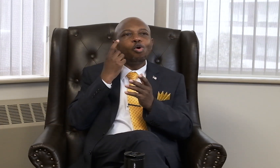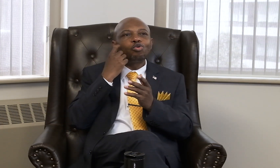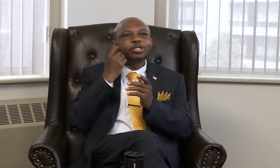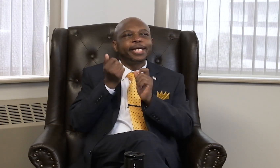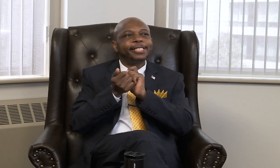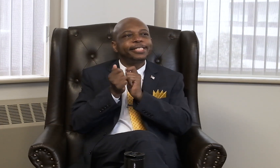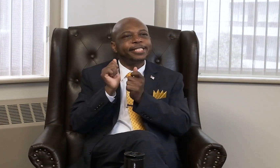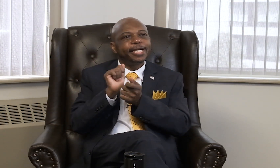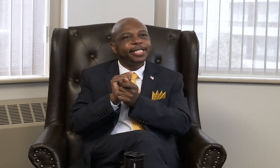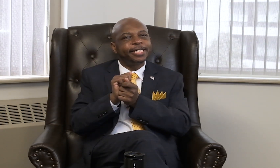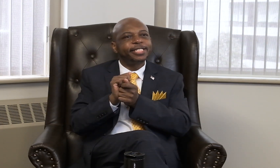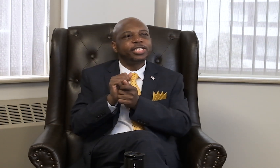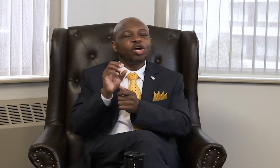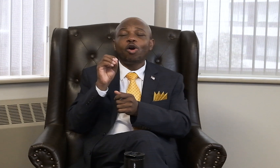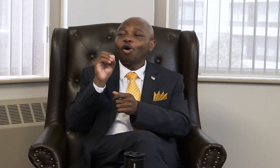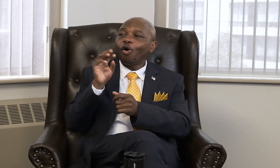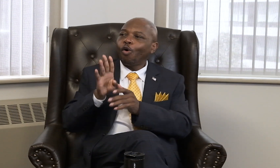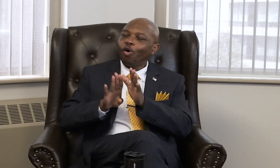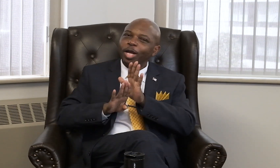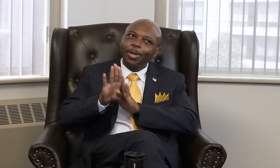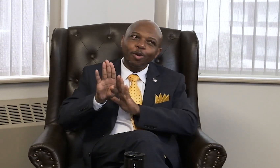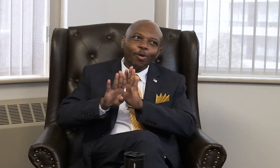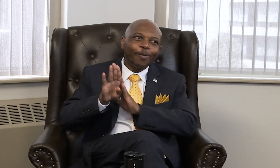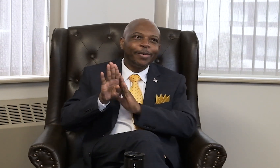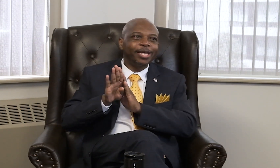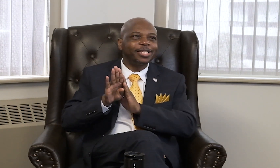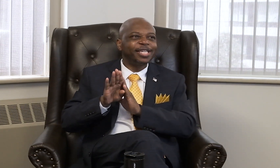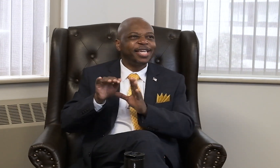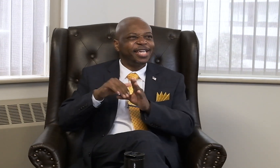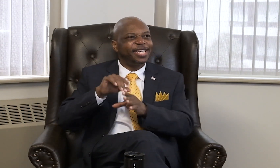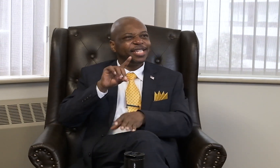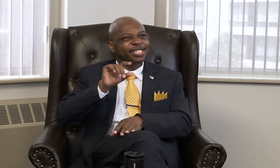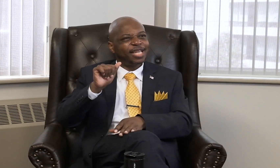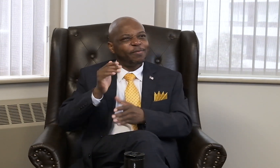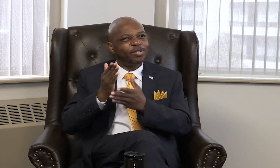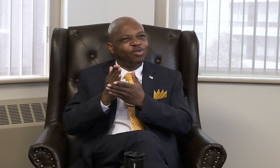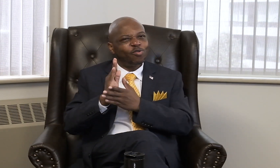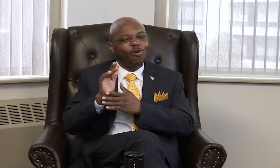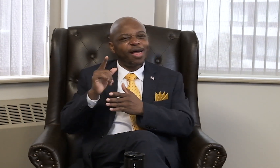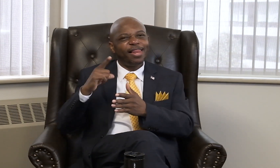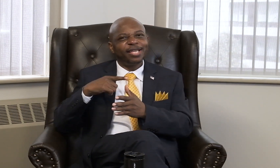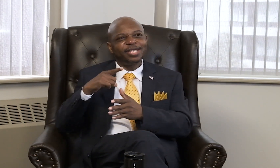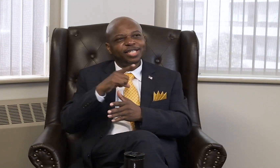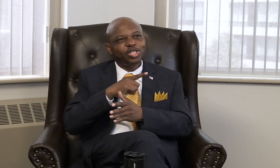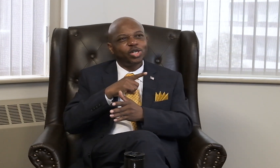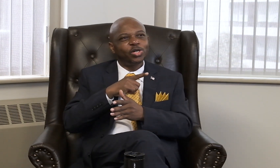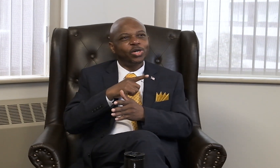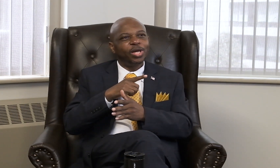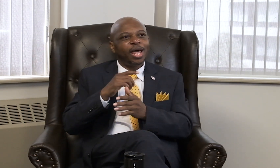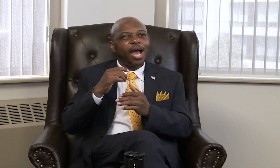what recent changes or developments in disability rights legislation has caught